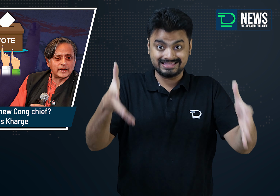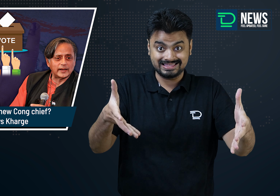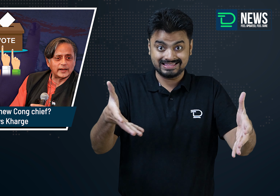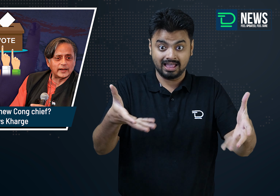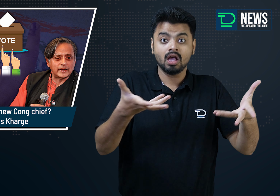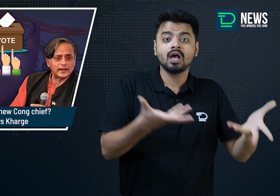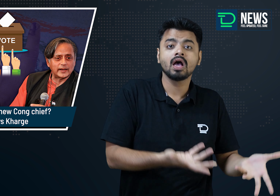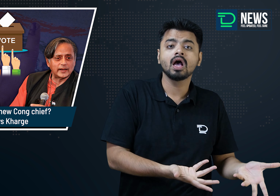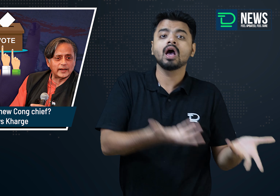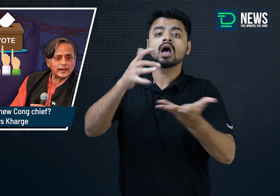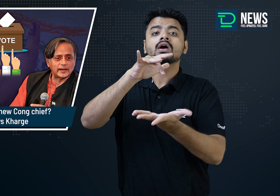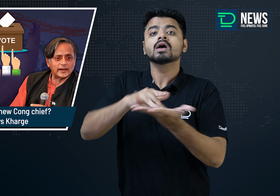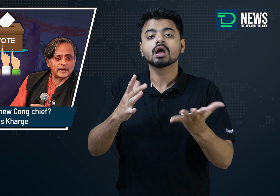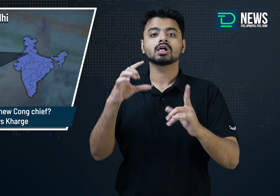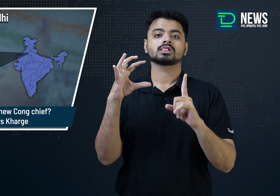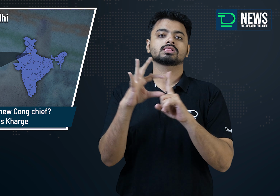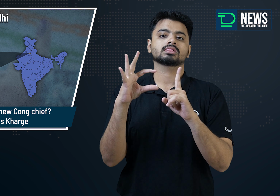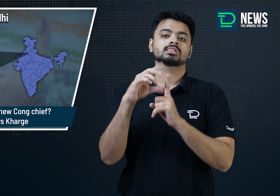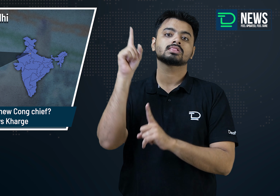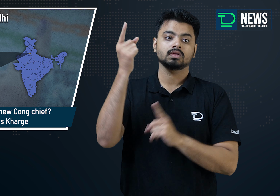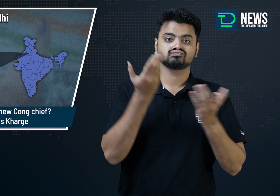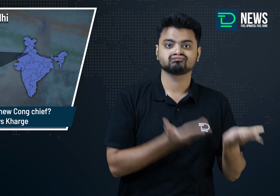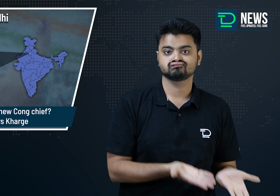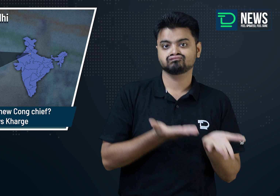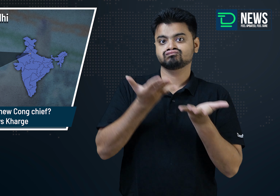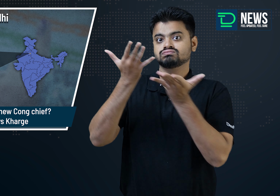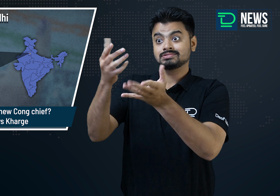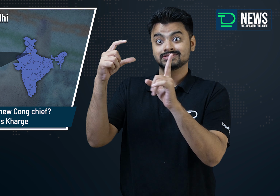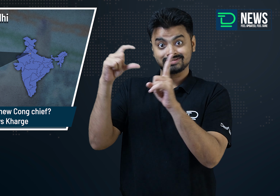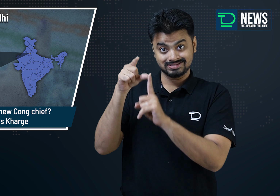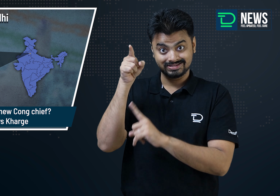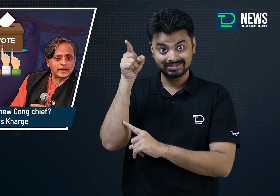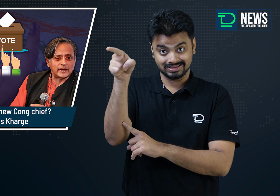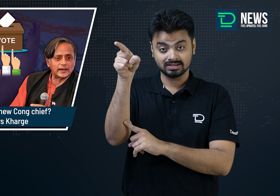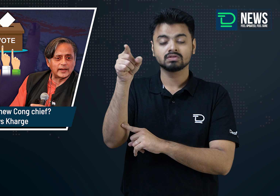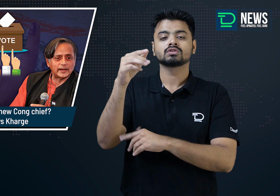Ballot boxes will be delivered to Delhi.